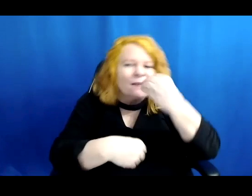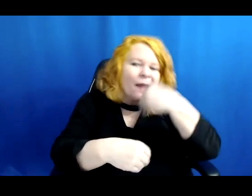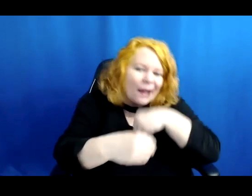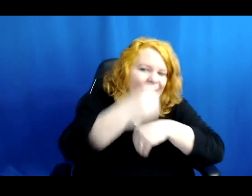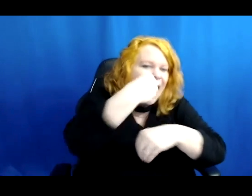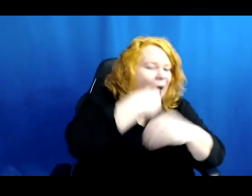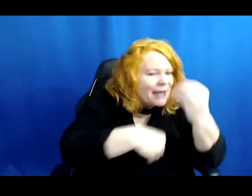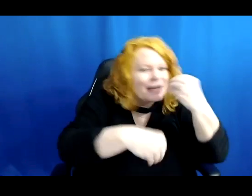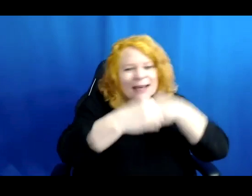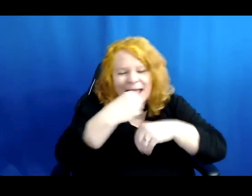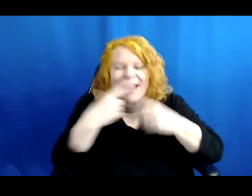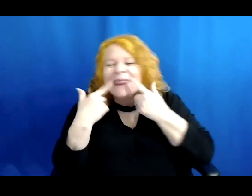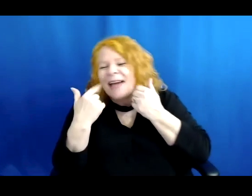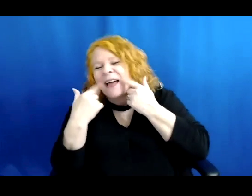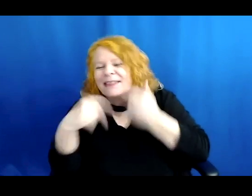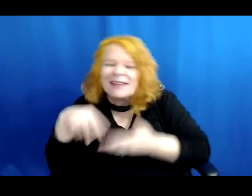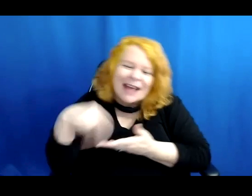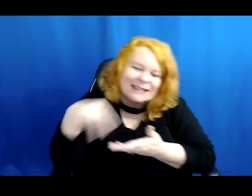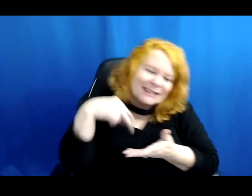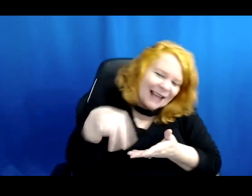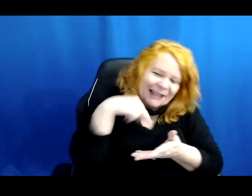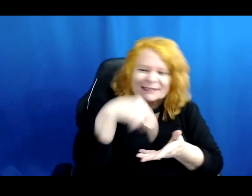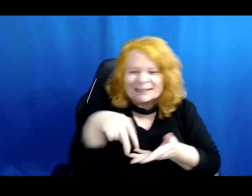And laughed and laughed and laughed and danced and danced.